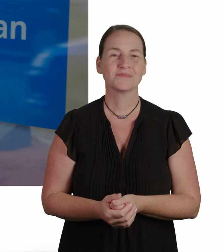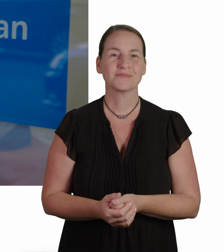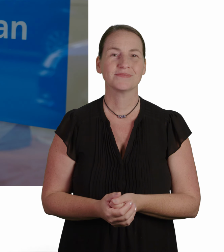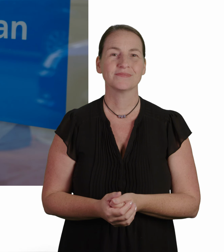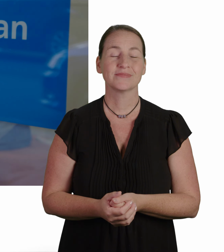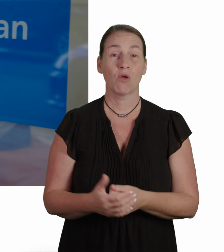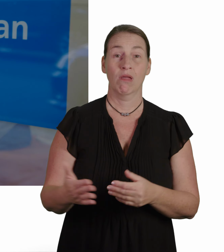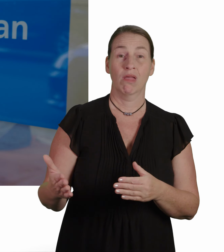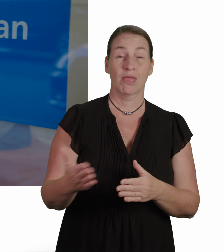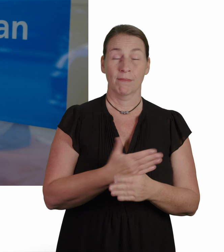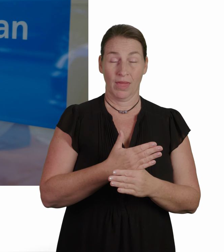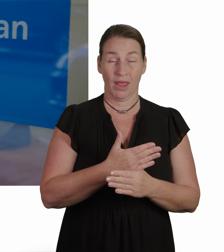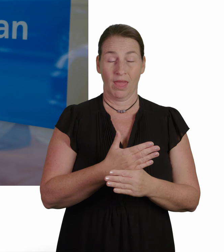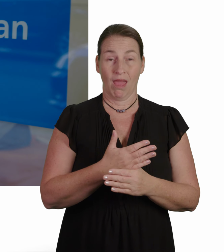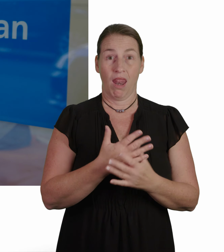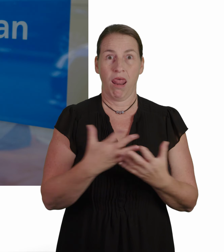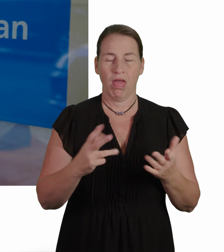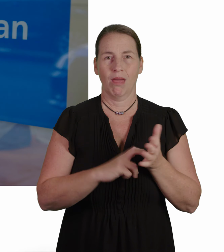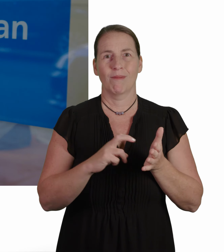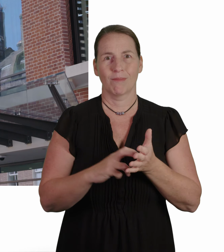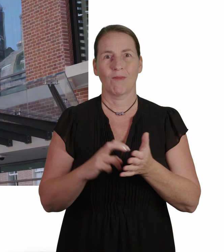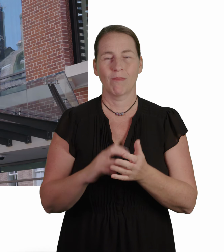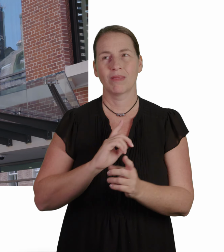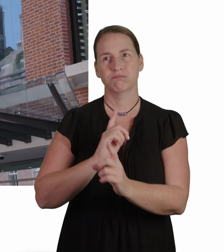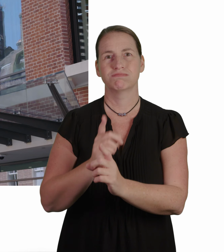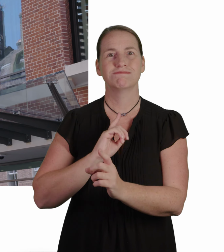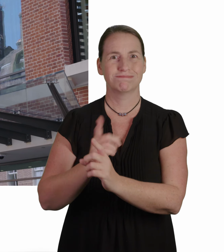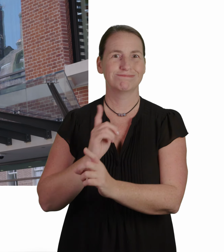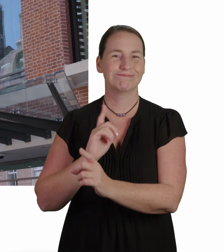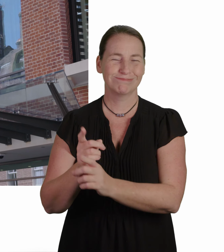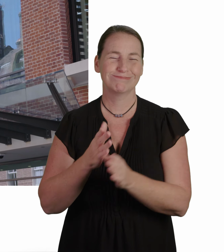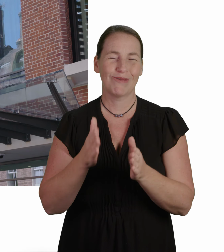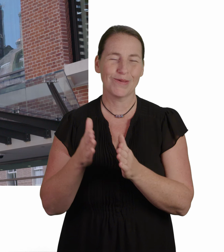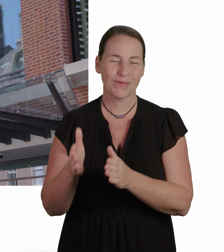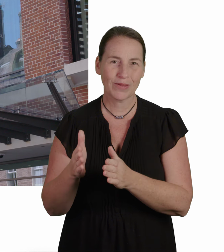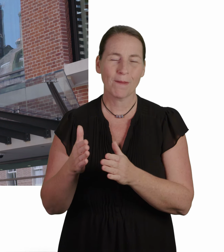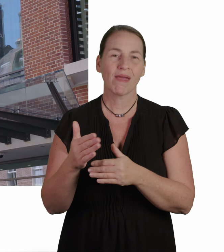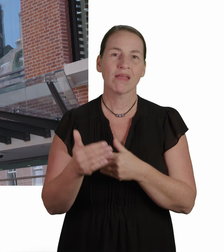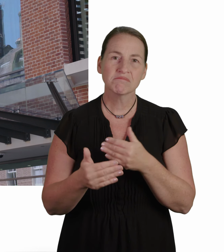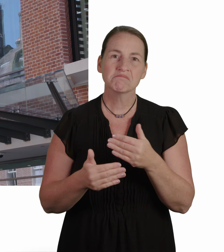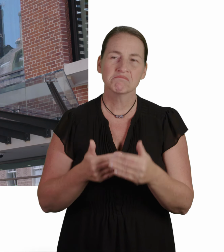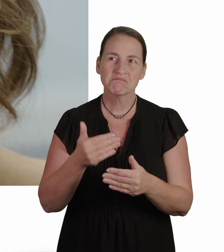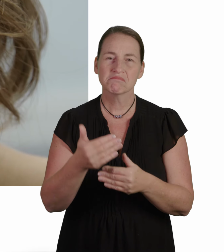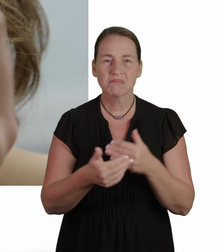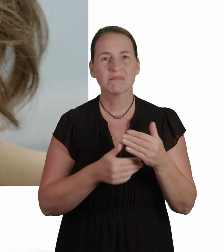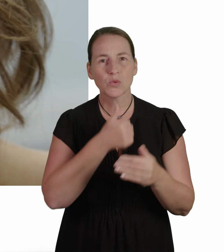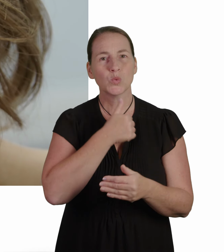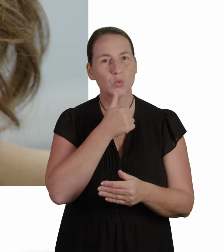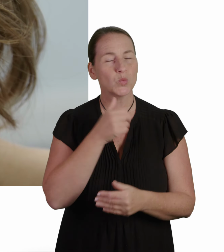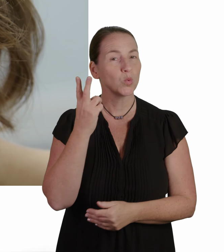So at the beginning there are a lot of appointments and you're coming here all the time. But then as you get used to wearing the cochlear implant,